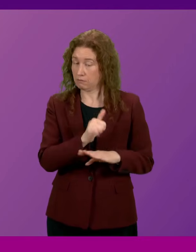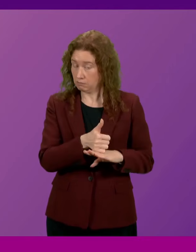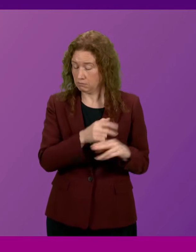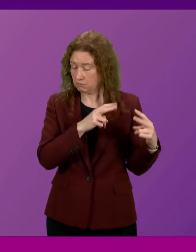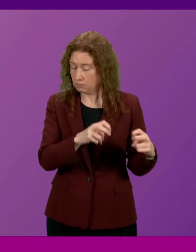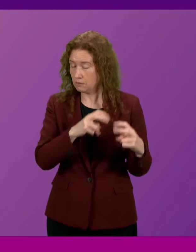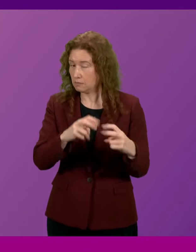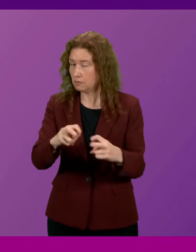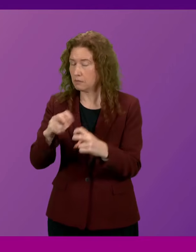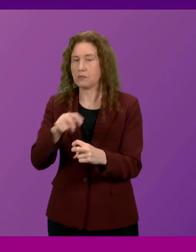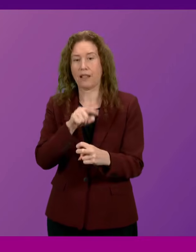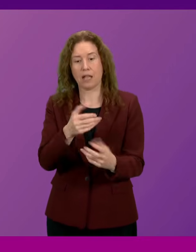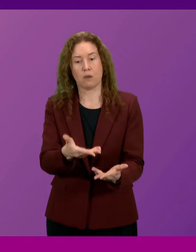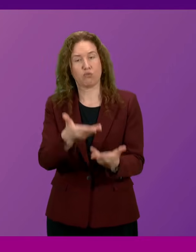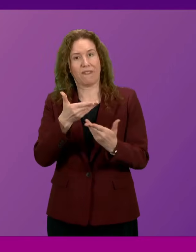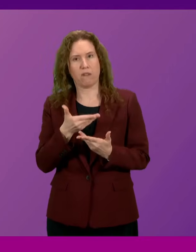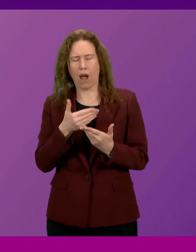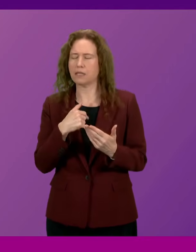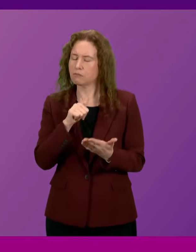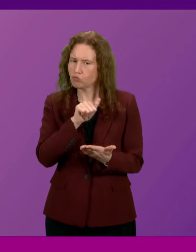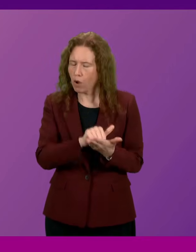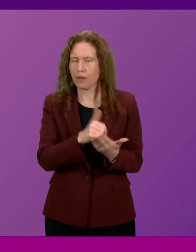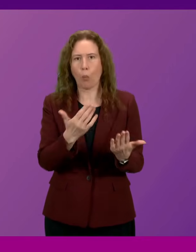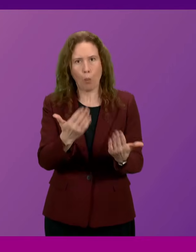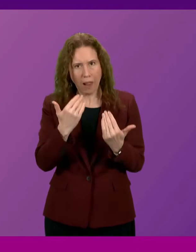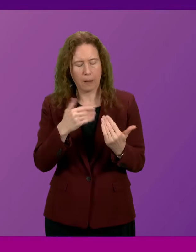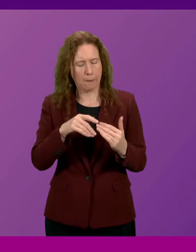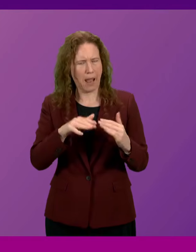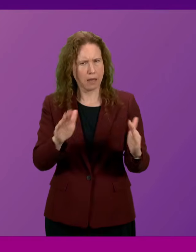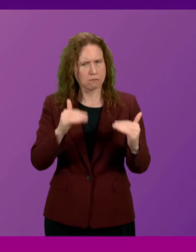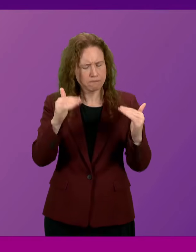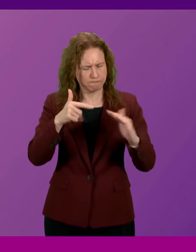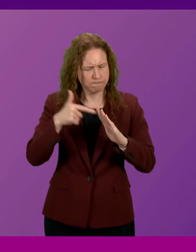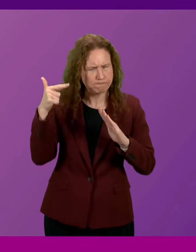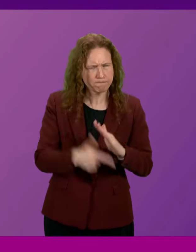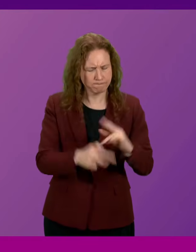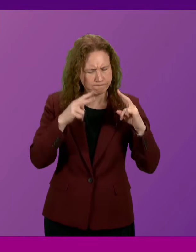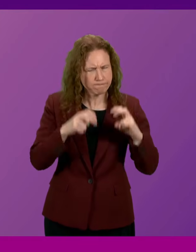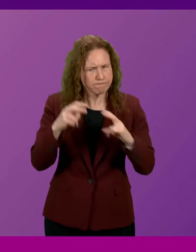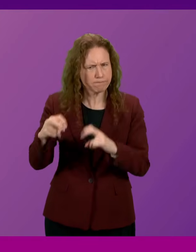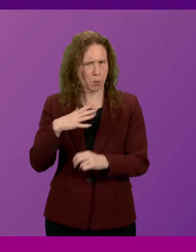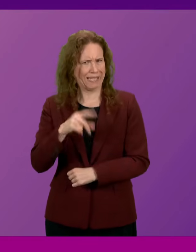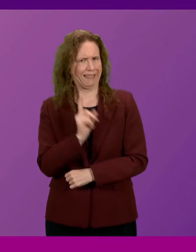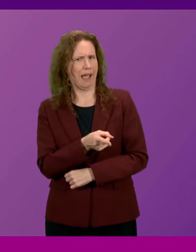providing the welcome and significant scrutiny that is required on the issue.